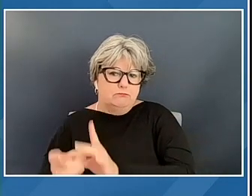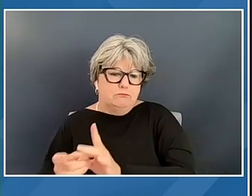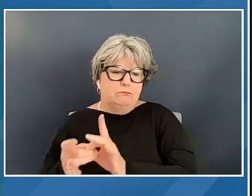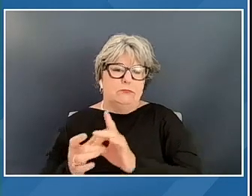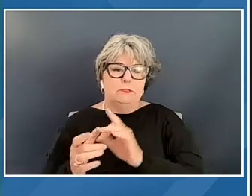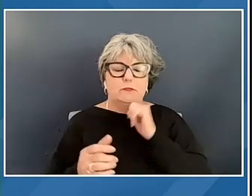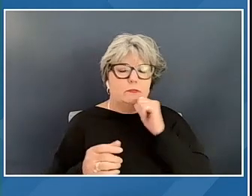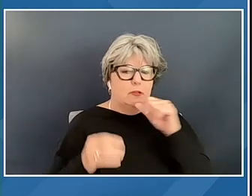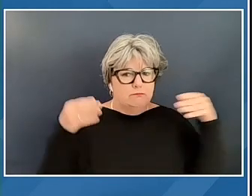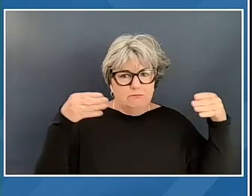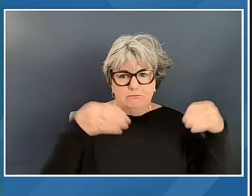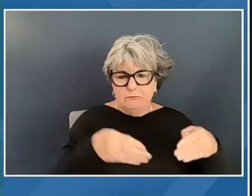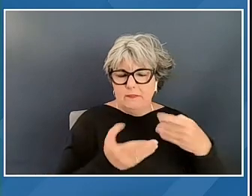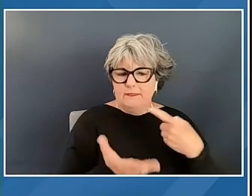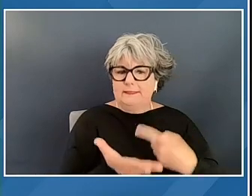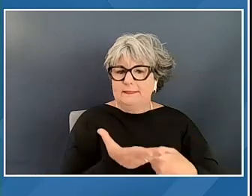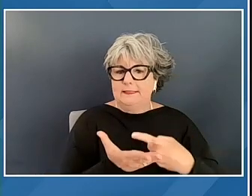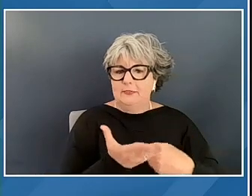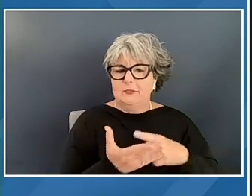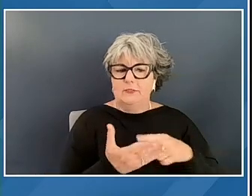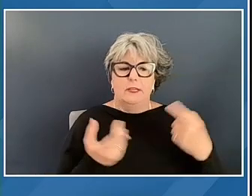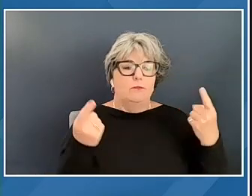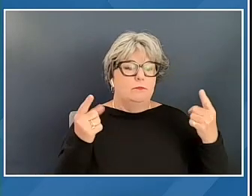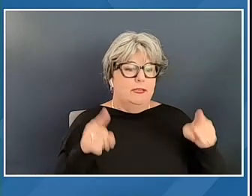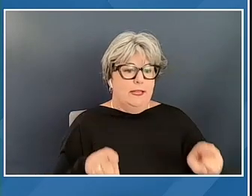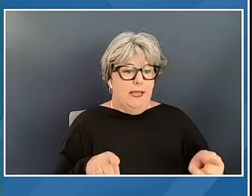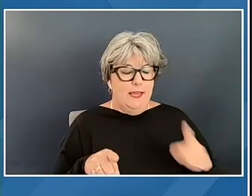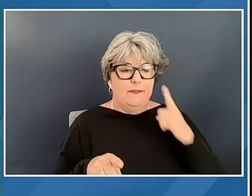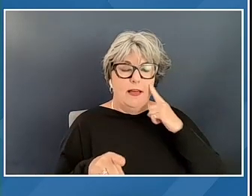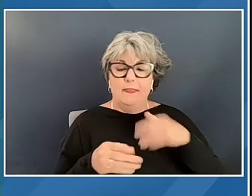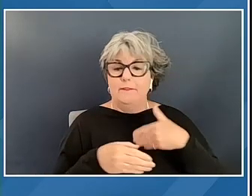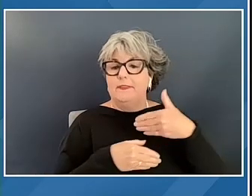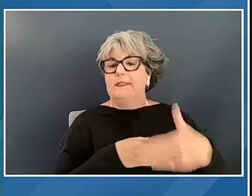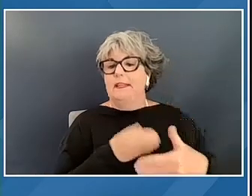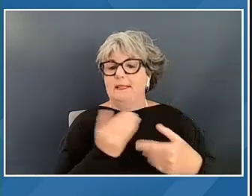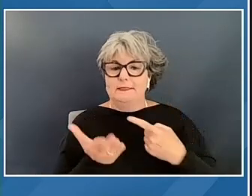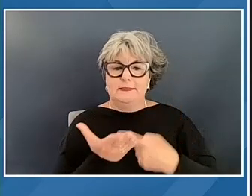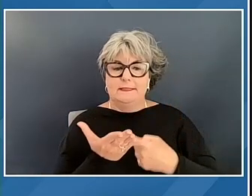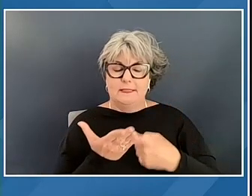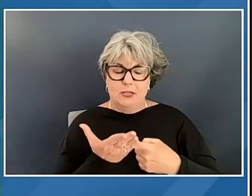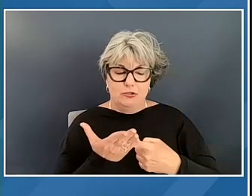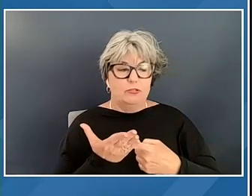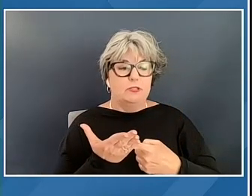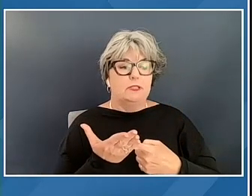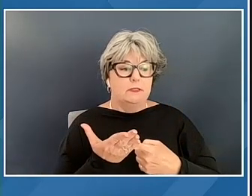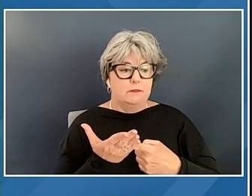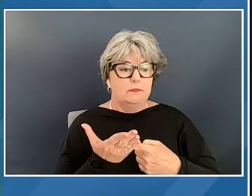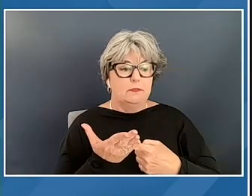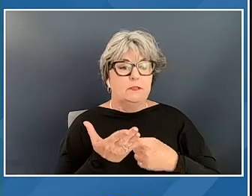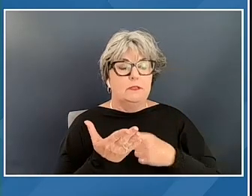conversation that we can have. And I think for the next discussion, a particular sort of proposals and options